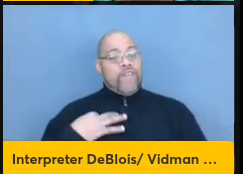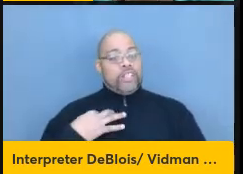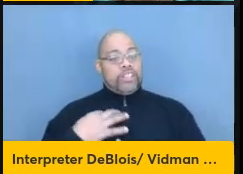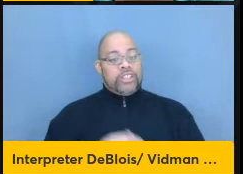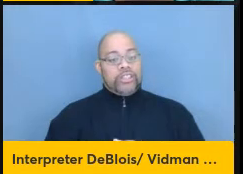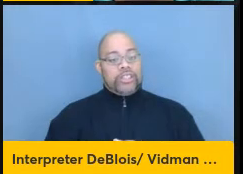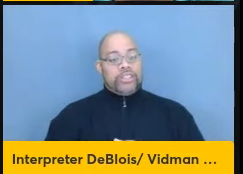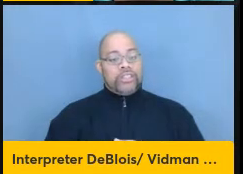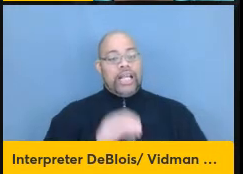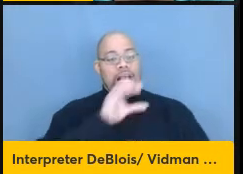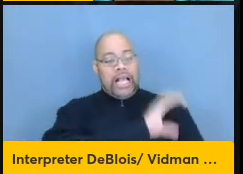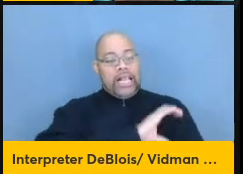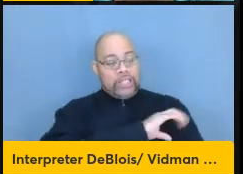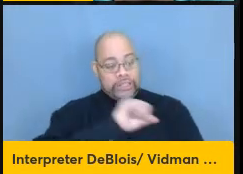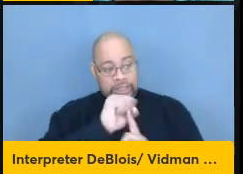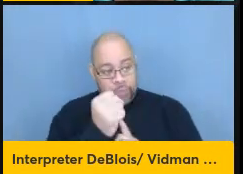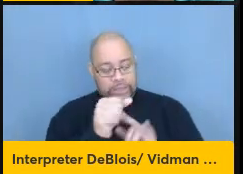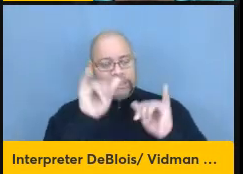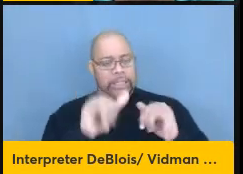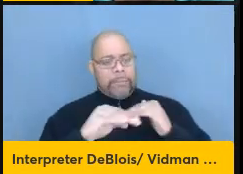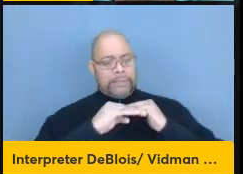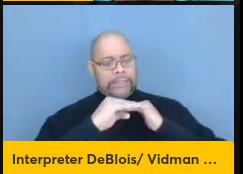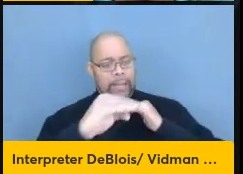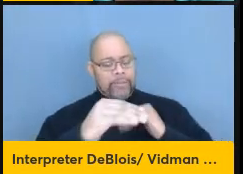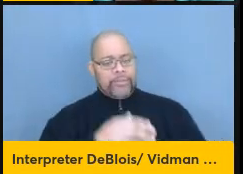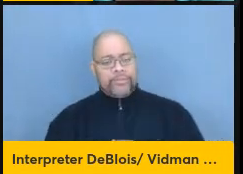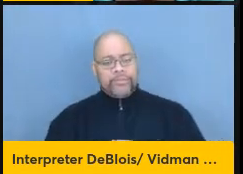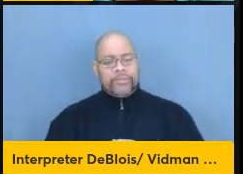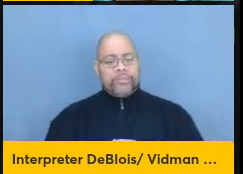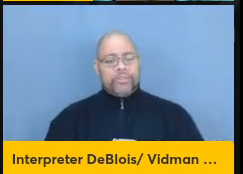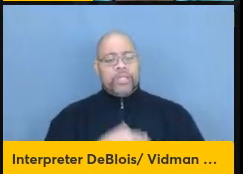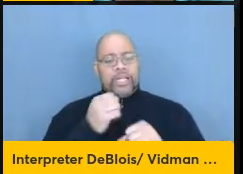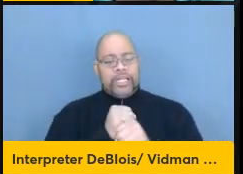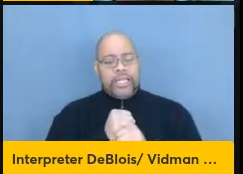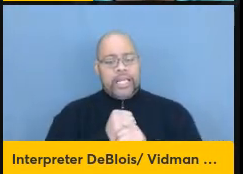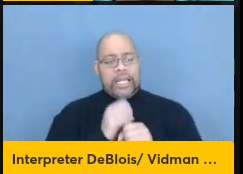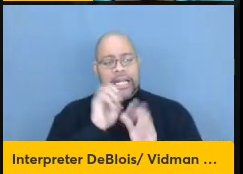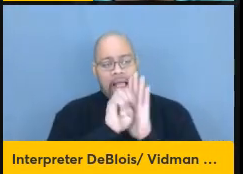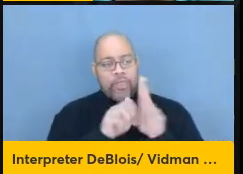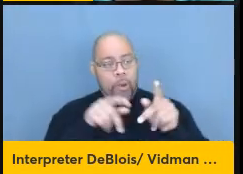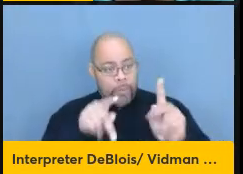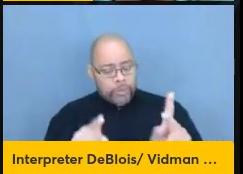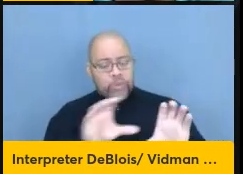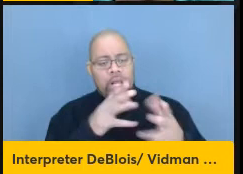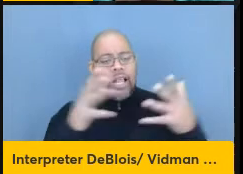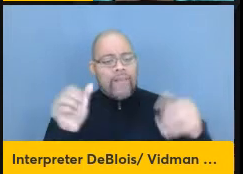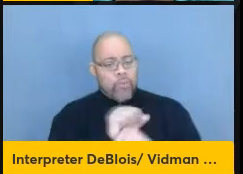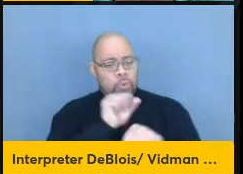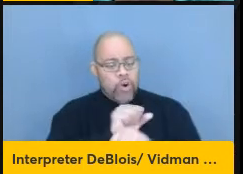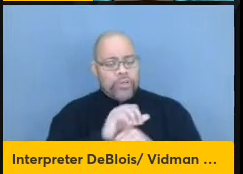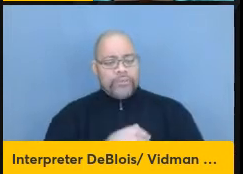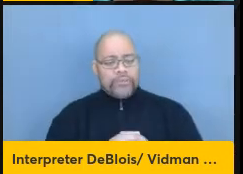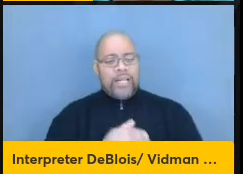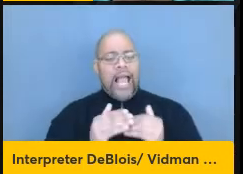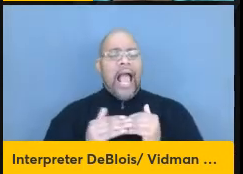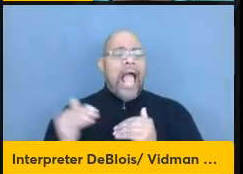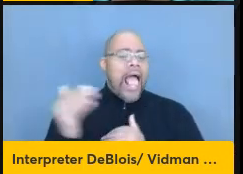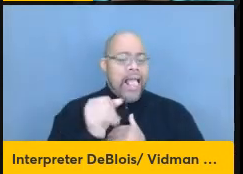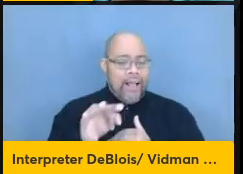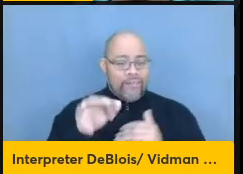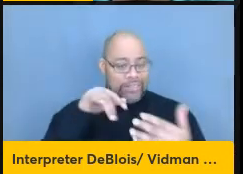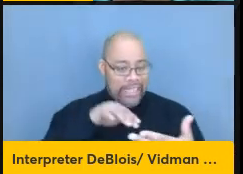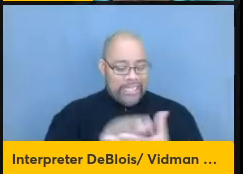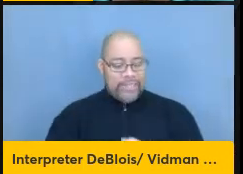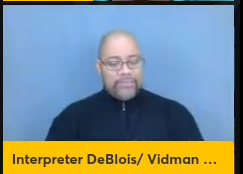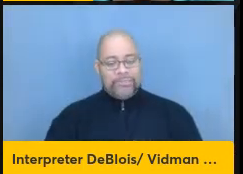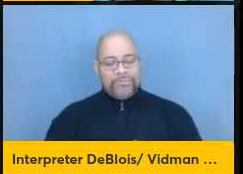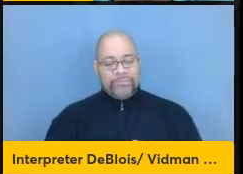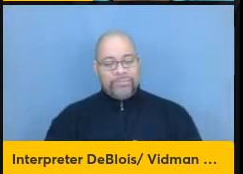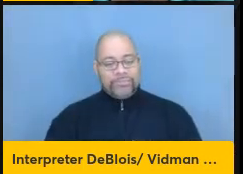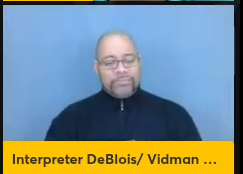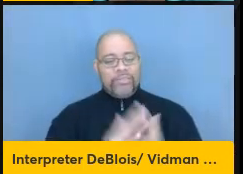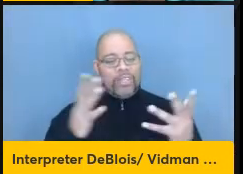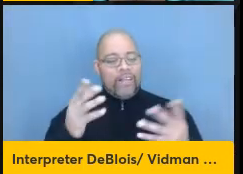clinical condition remains stable. We get ethical permission, we do a lot of work ahead of the study. A lot of informed consent,